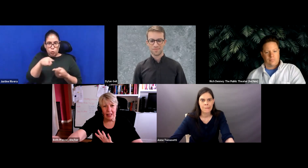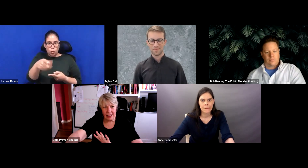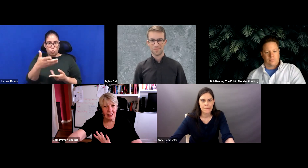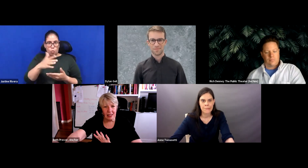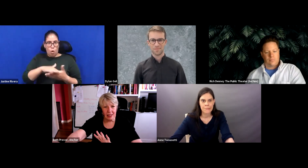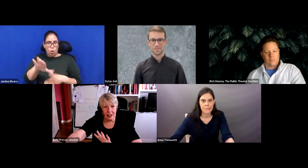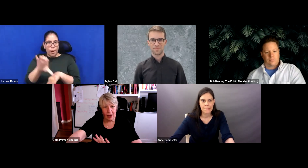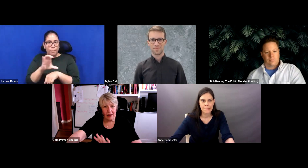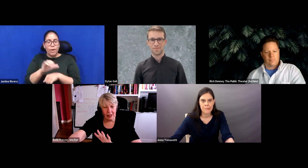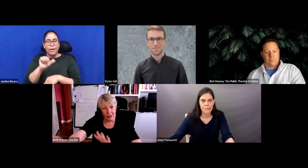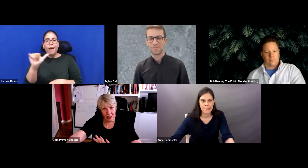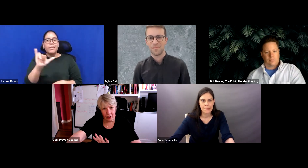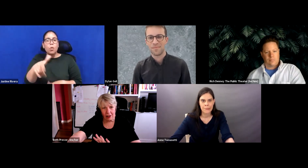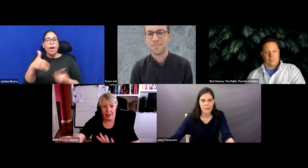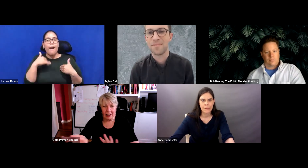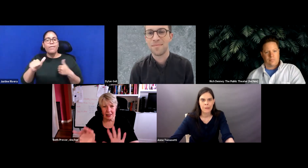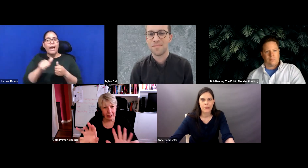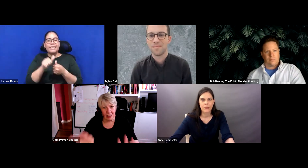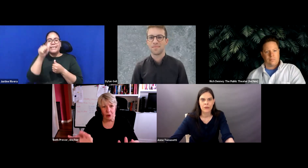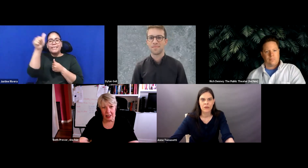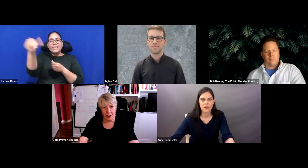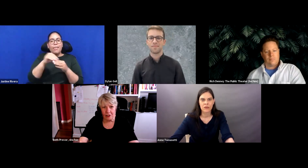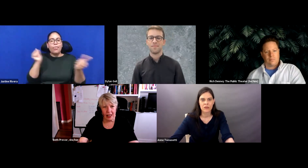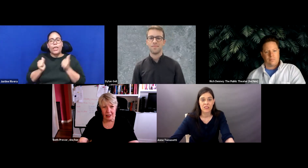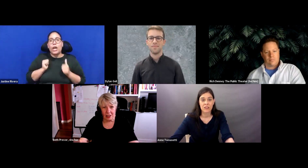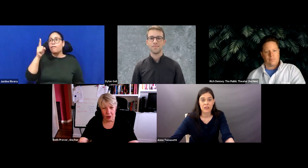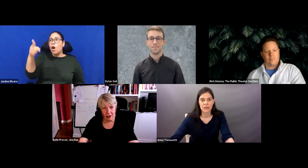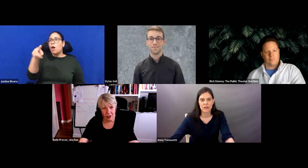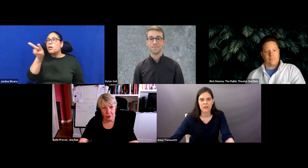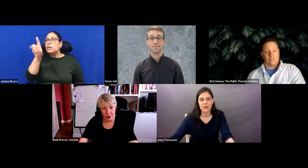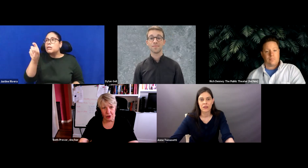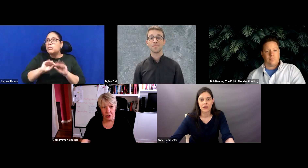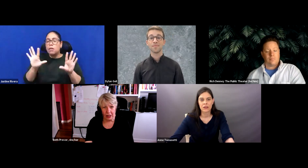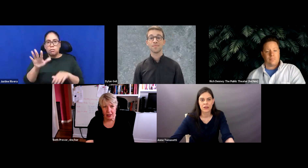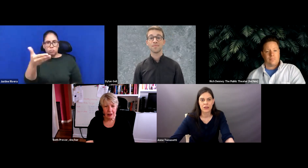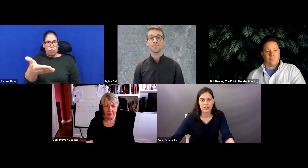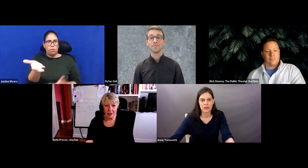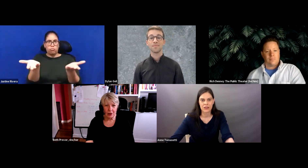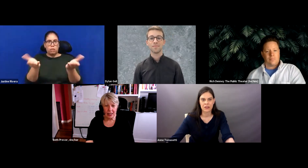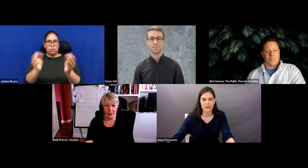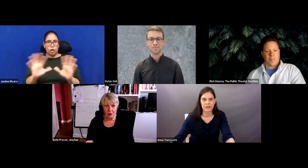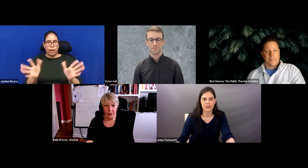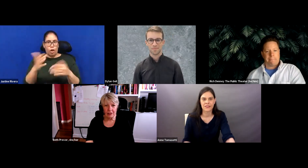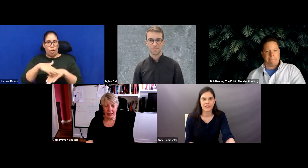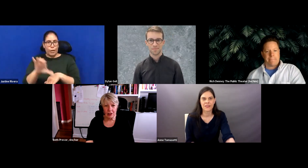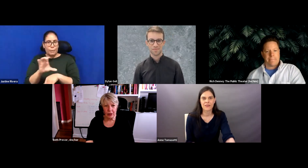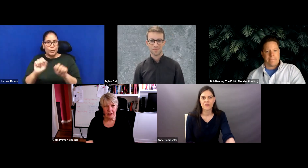have that distance that you have in a theater. It's right in your face, it's right on your computer screen. So it's a real